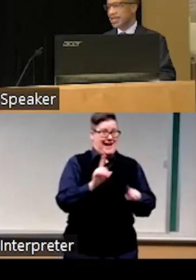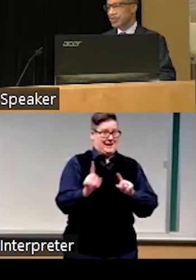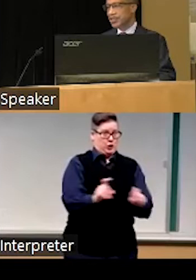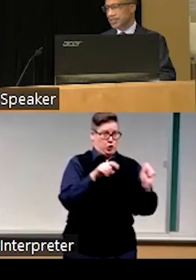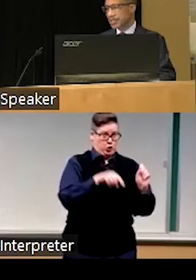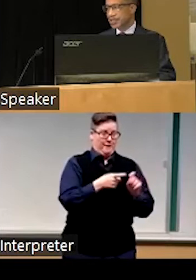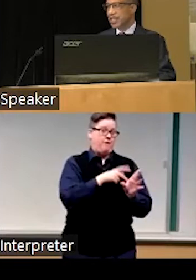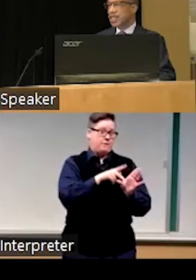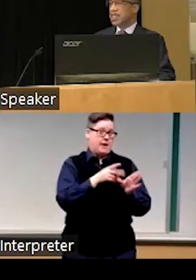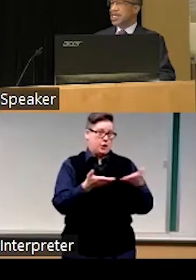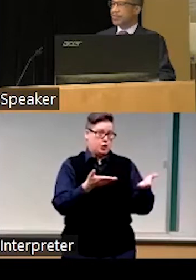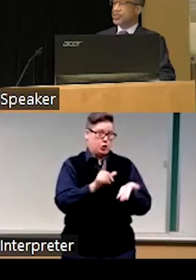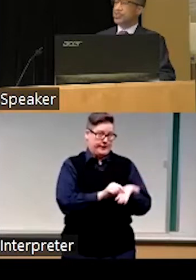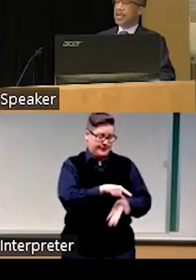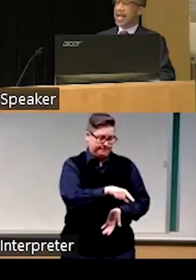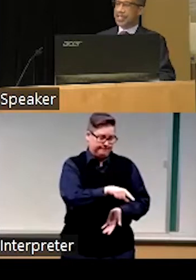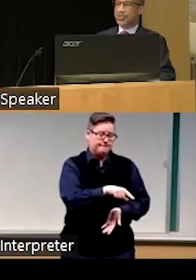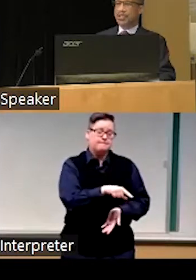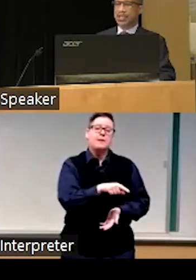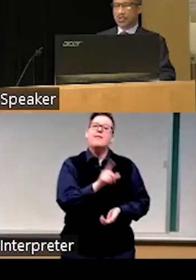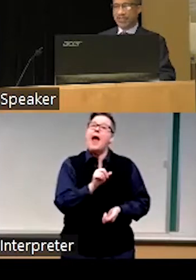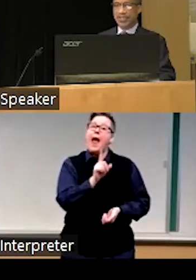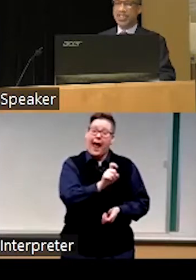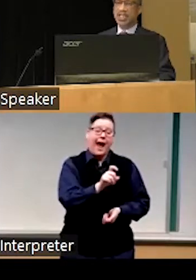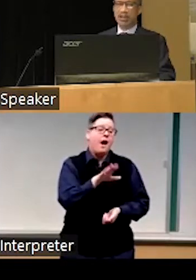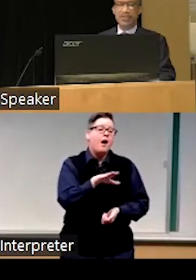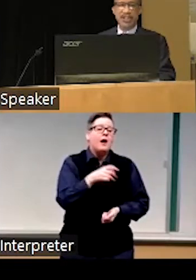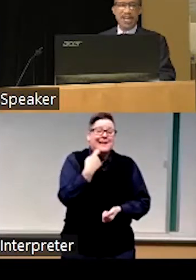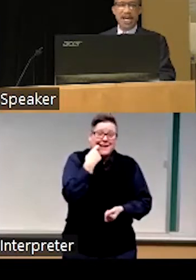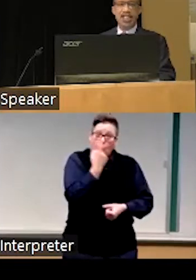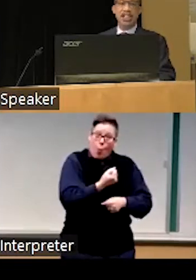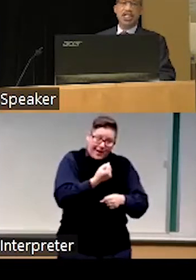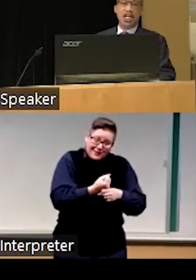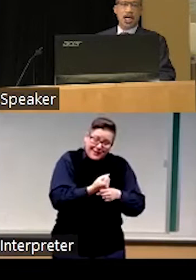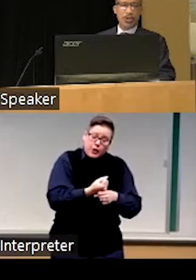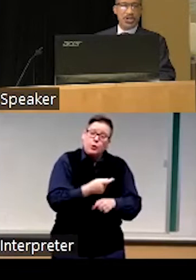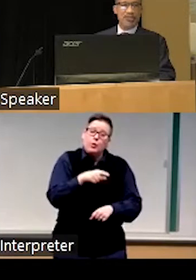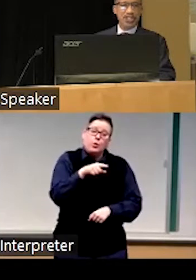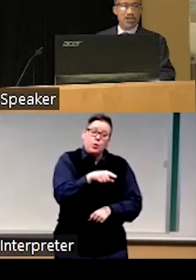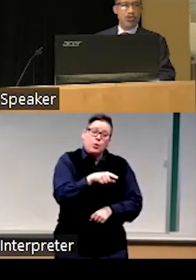Psychiatric Services individuals were asked during the previous year if they had had a period of a